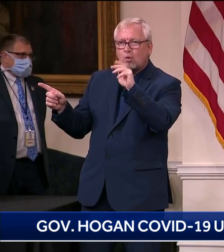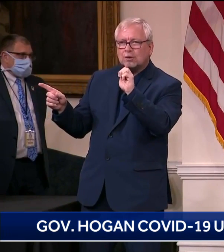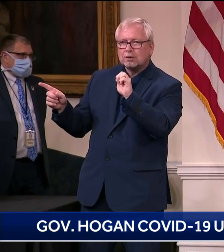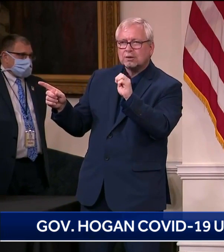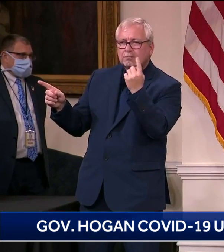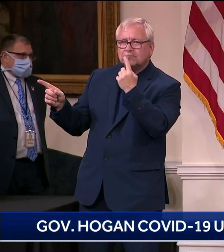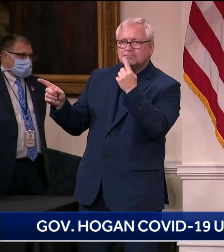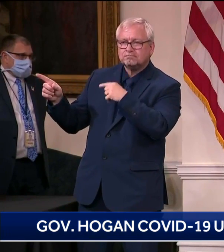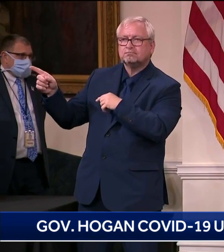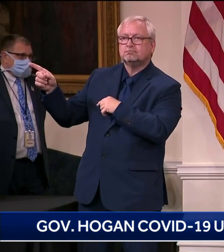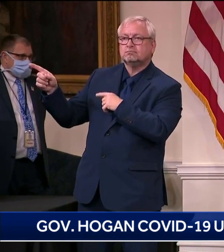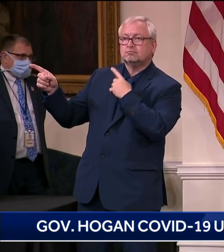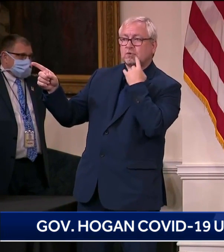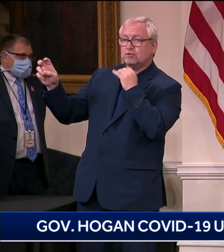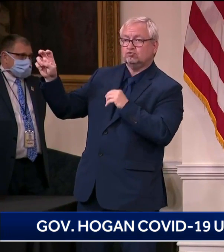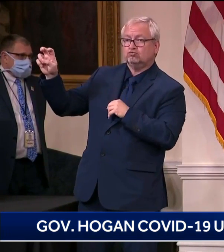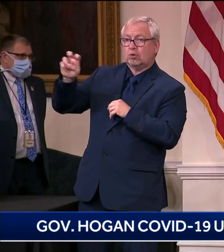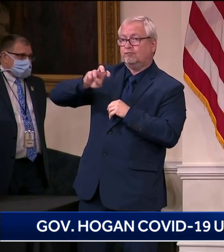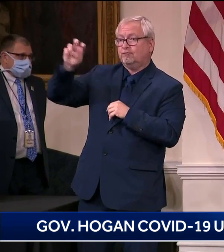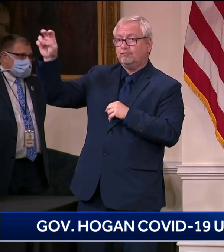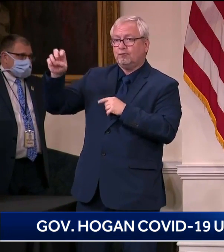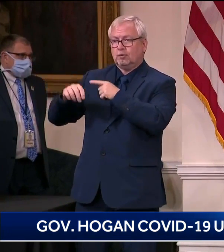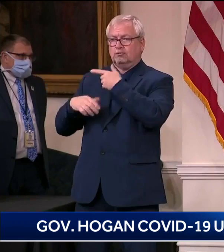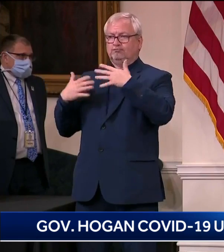I HEARD SOME FOLKS IN WASHINGTON.